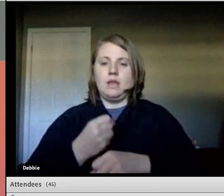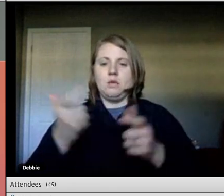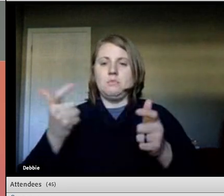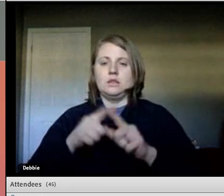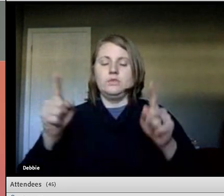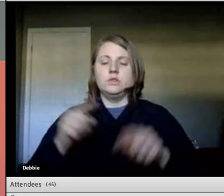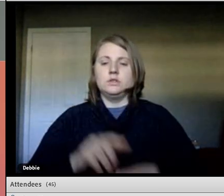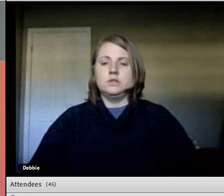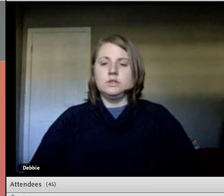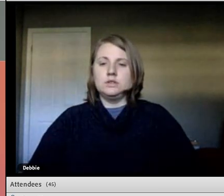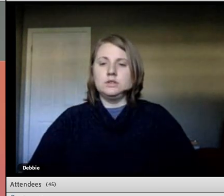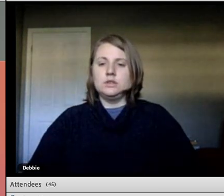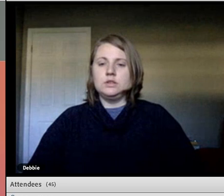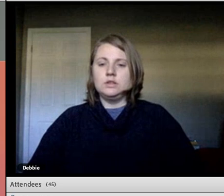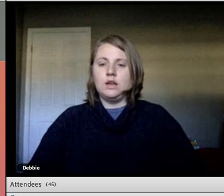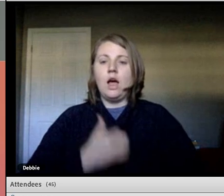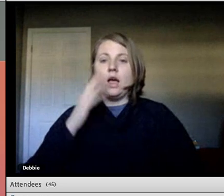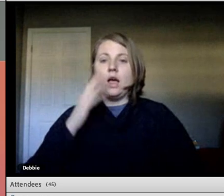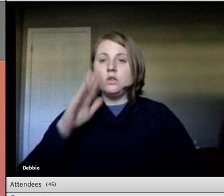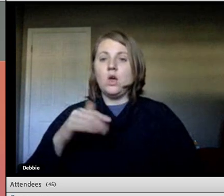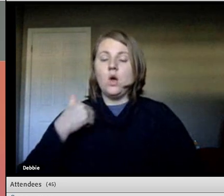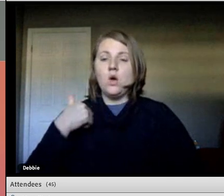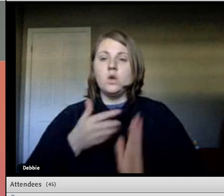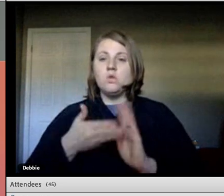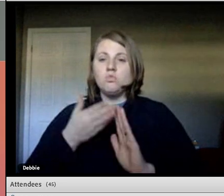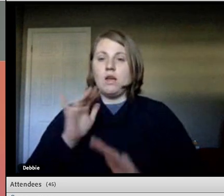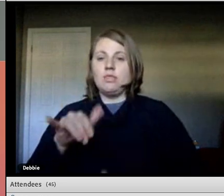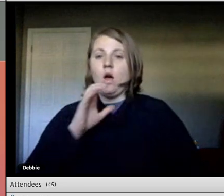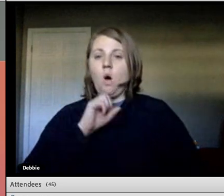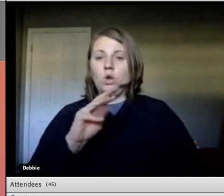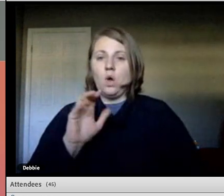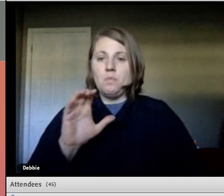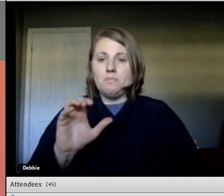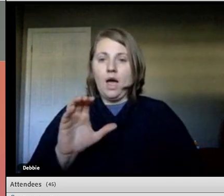I know we run it on an old Mac right now. We've run it on old Windows machines.